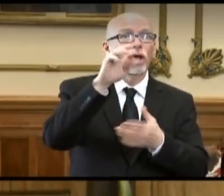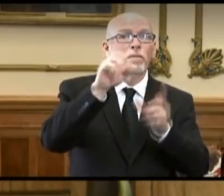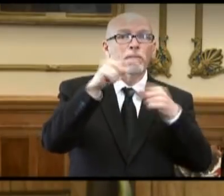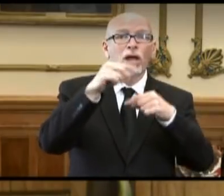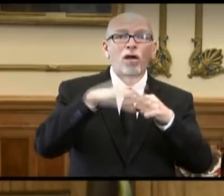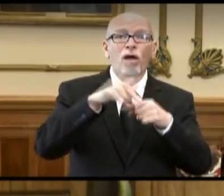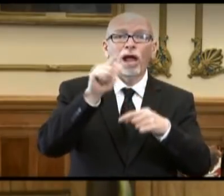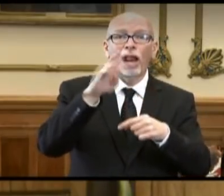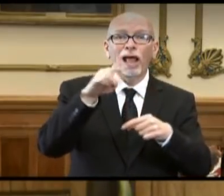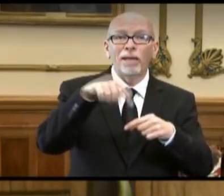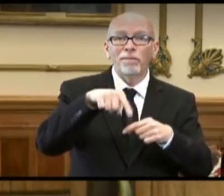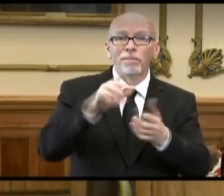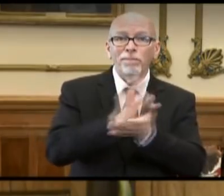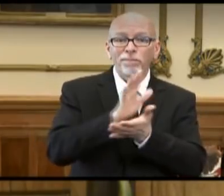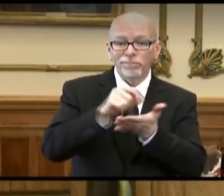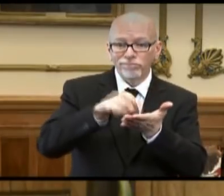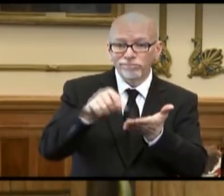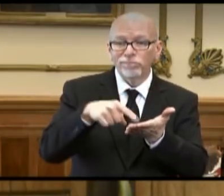THAT THEY ARE MISSING SIGNIFICANT PORTIONS OF THIS